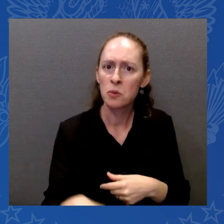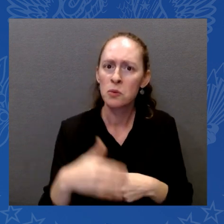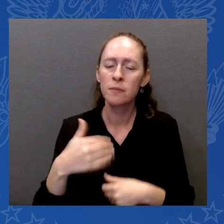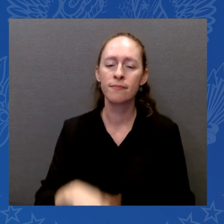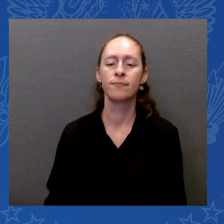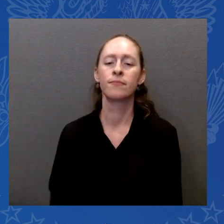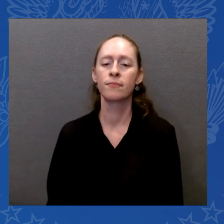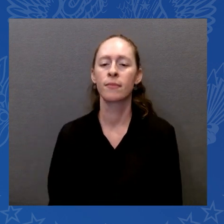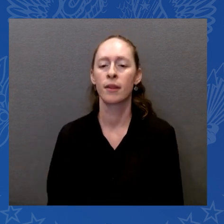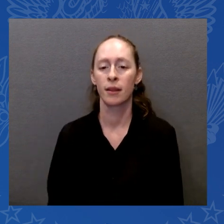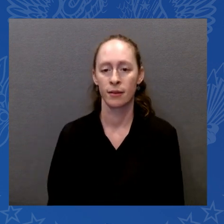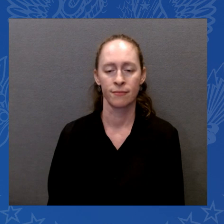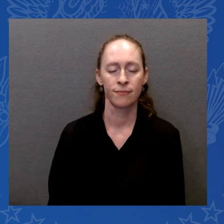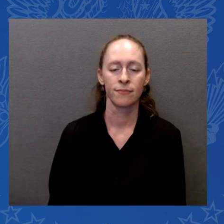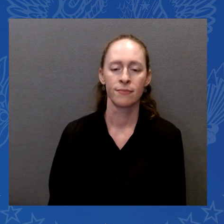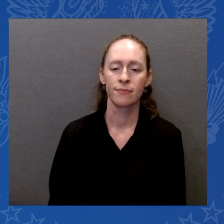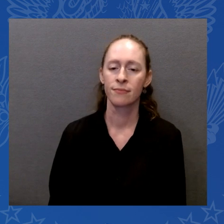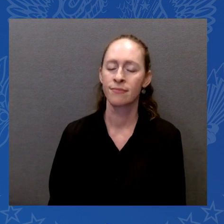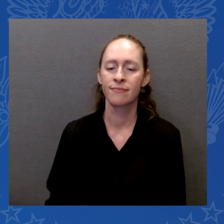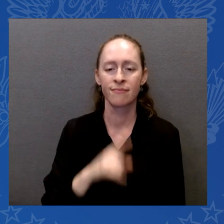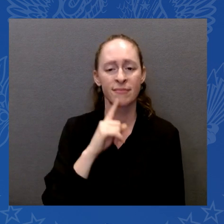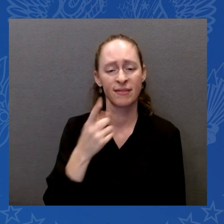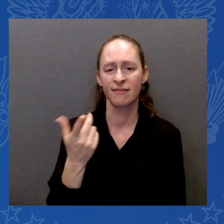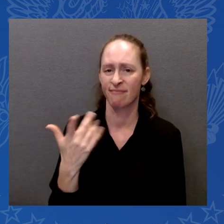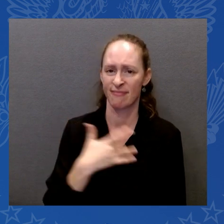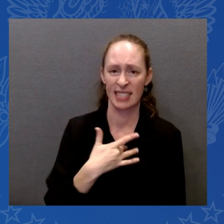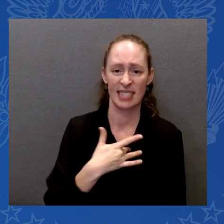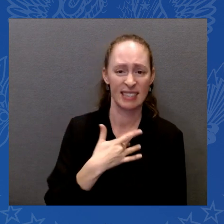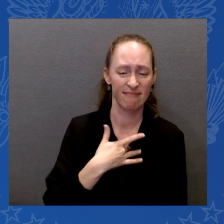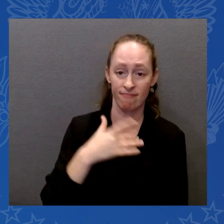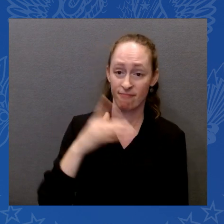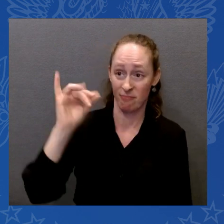We need bold, immediate, brave action